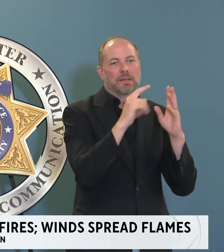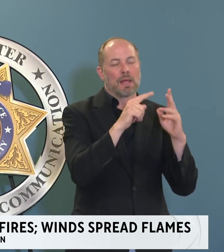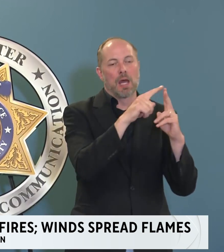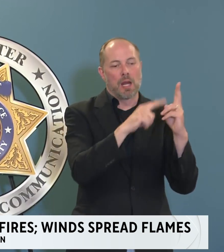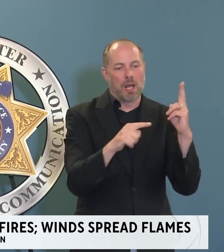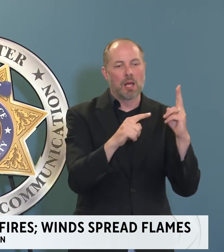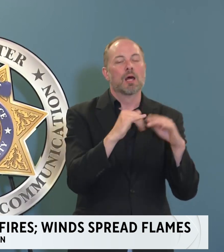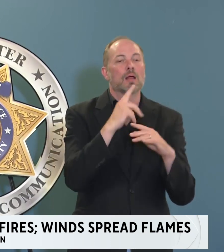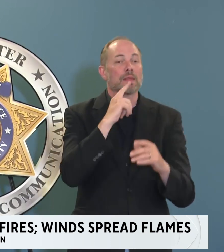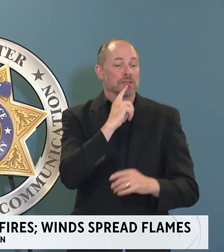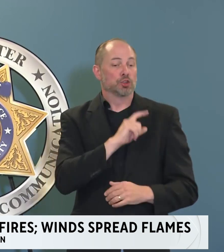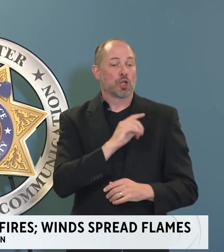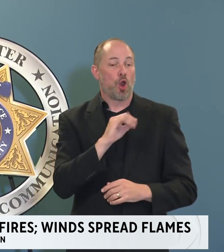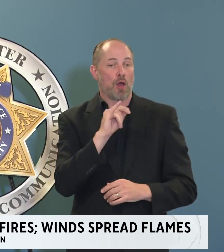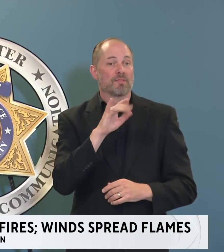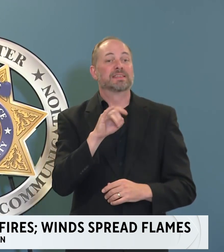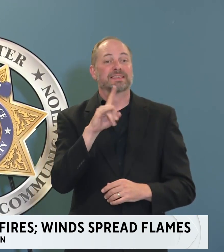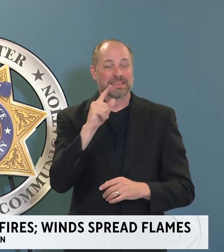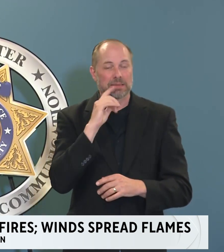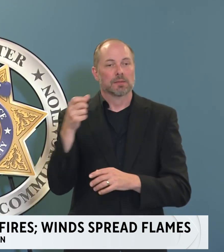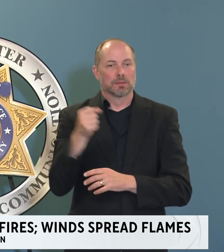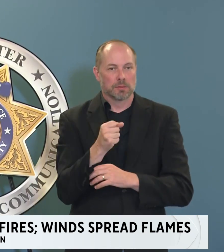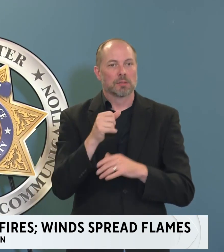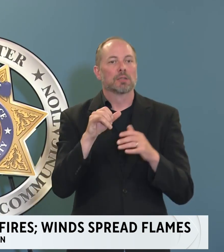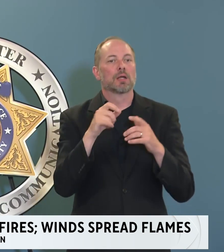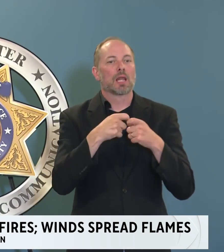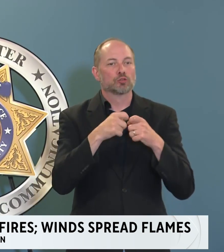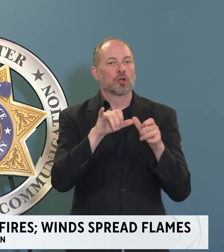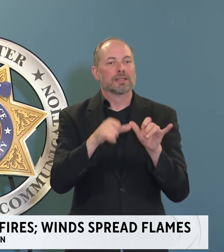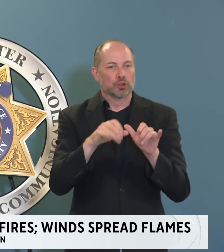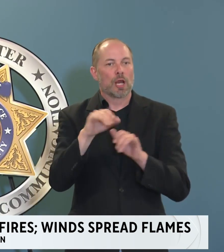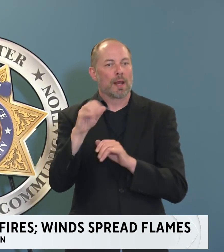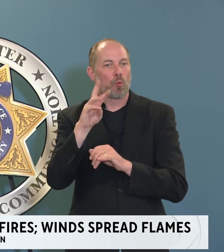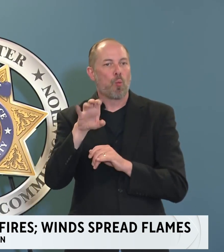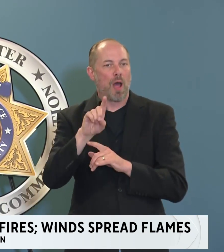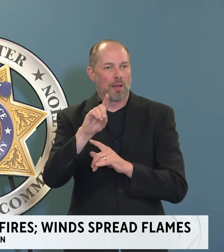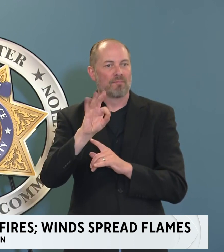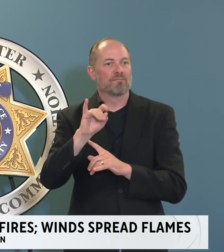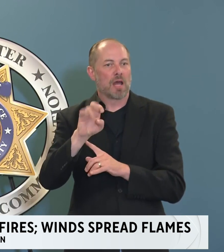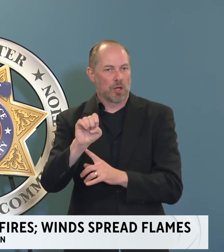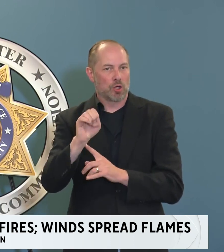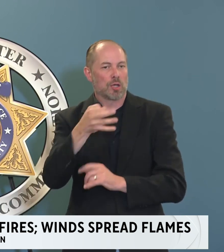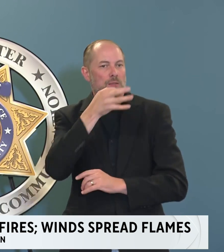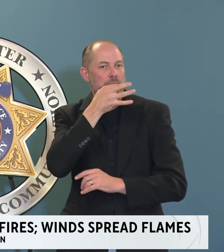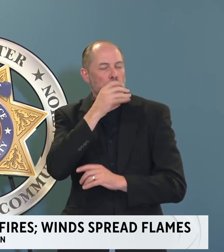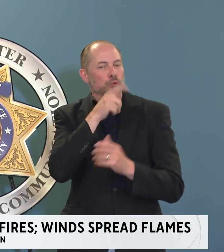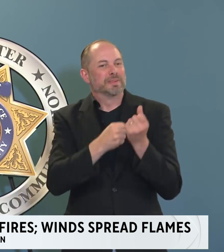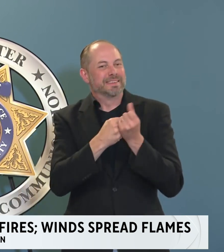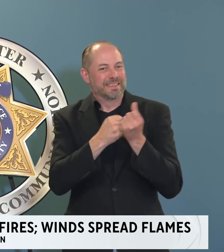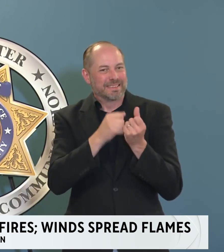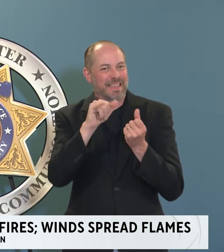ARM AND WAS HANGING LOW ENOUGH TO COME INTO CONTACT WITH A OFFICE THEN RETAINED A